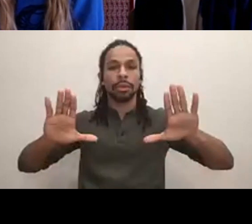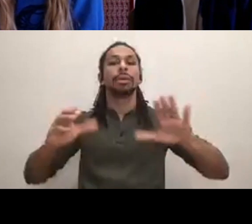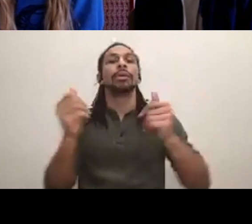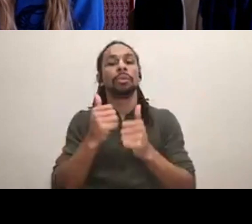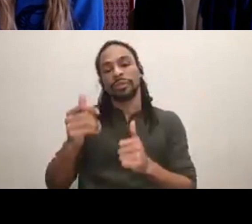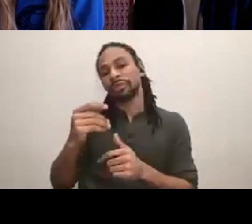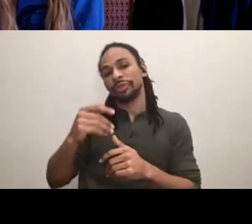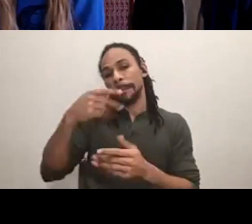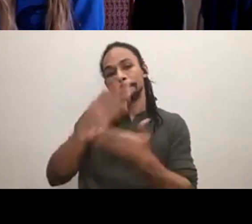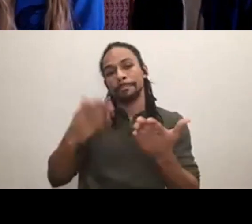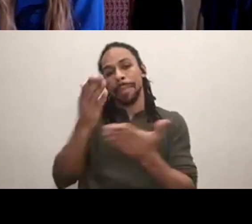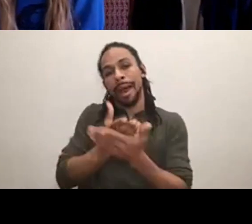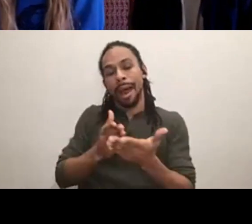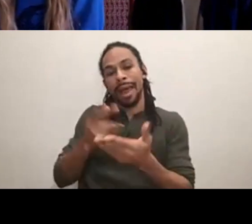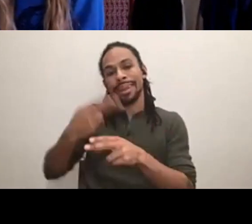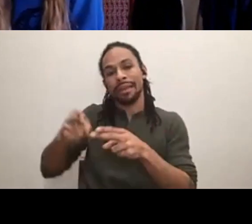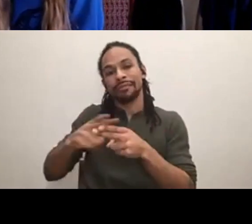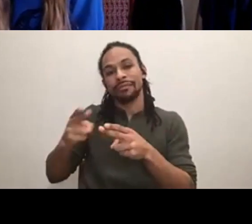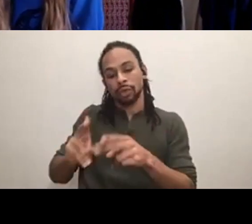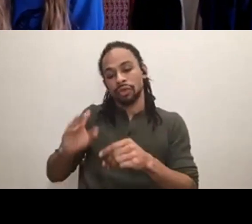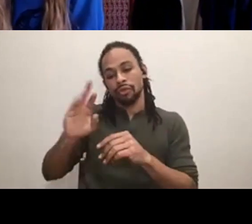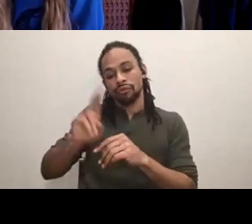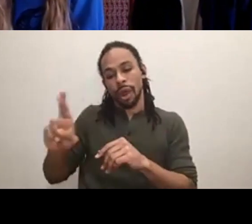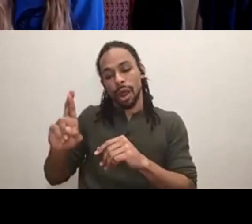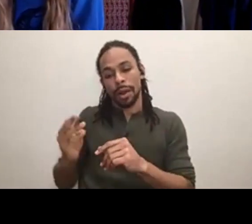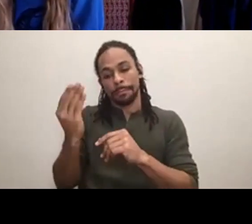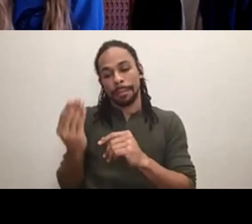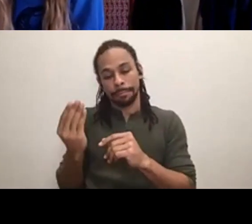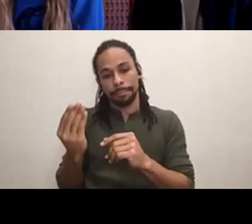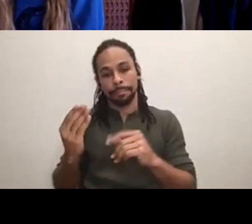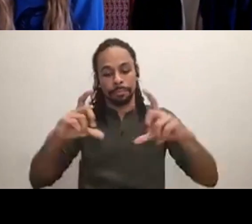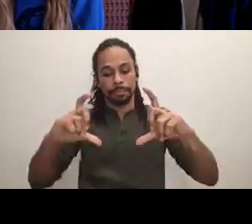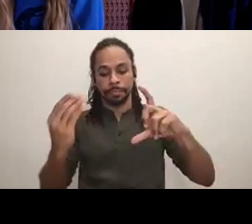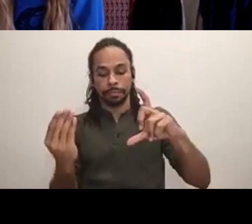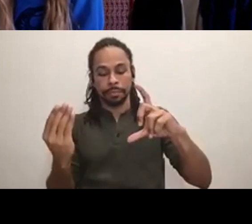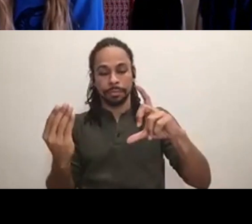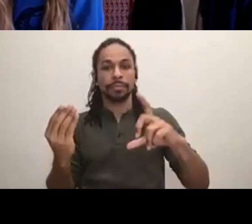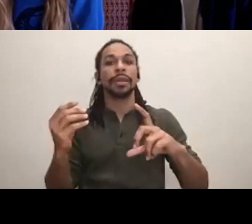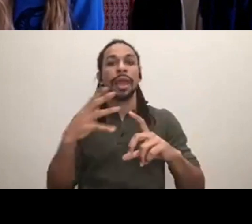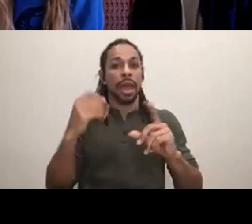Laurel shared in the chat “this site doesn't seem to use alt‑text technically but there